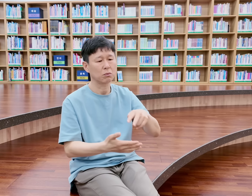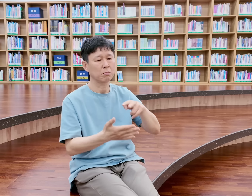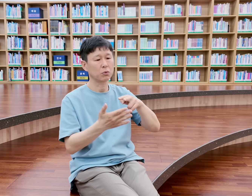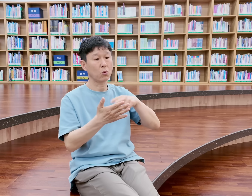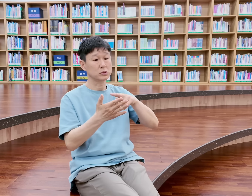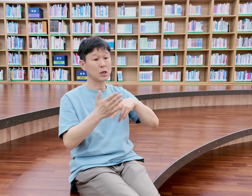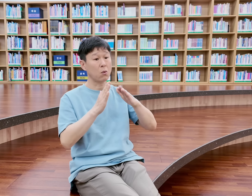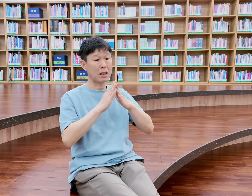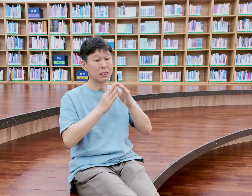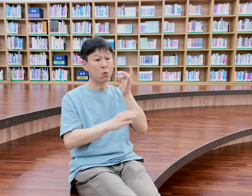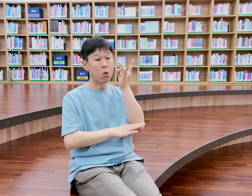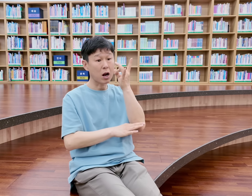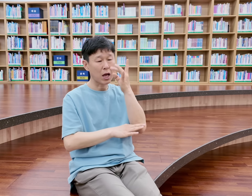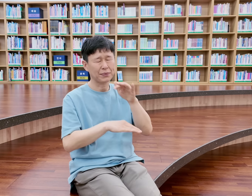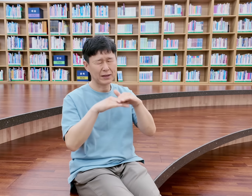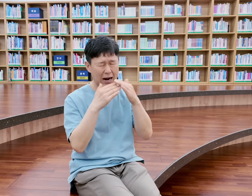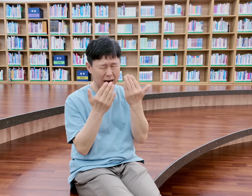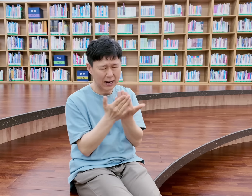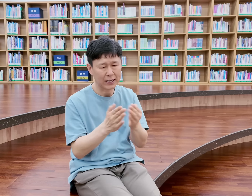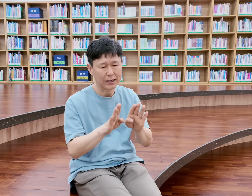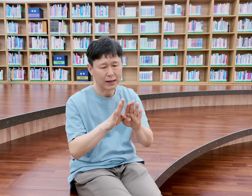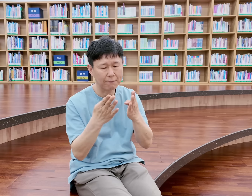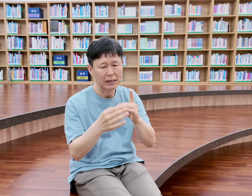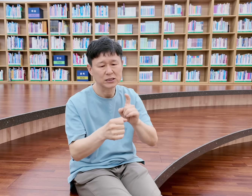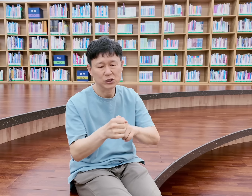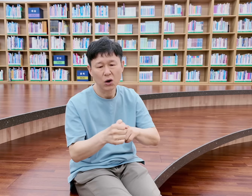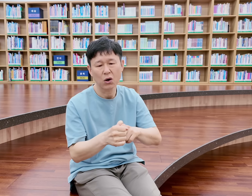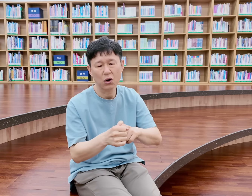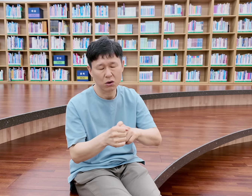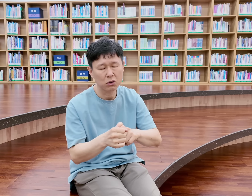You could say that this library is open and